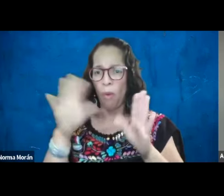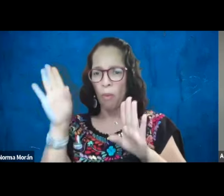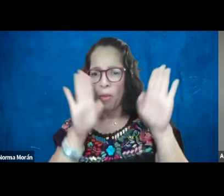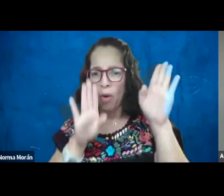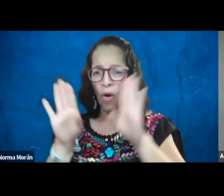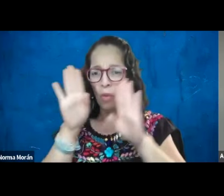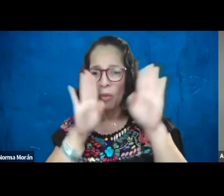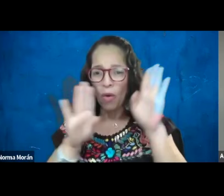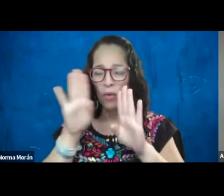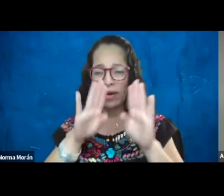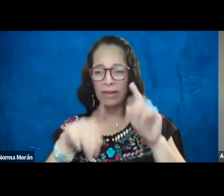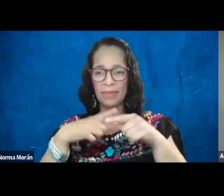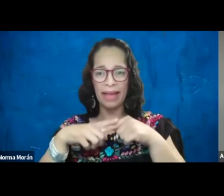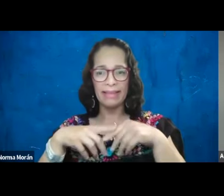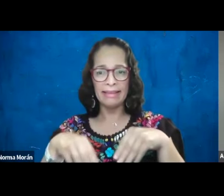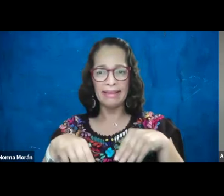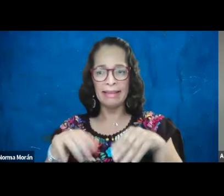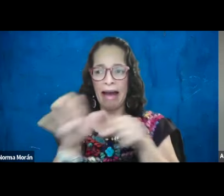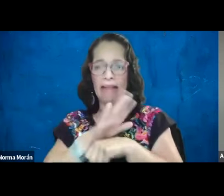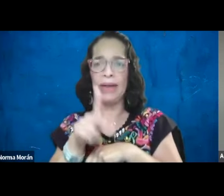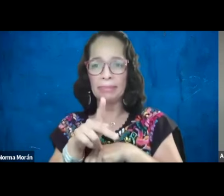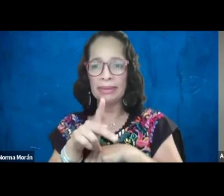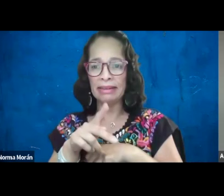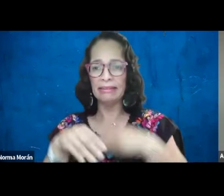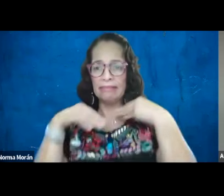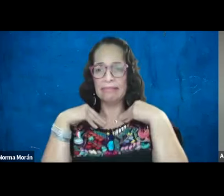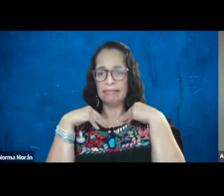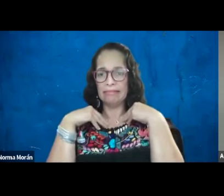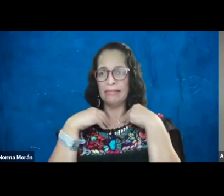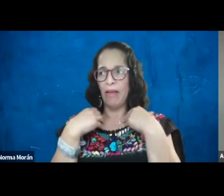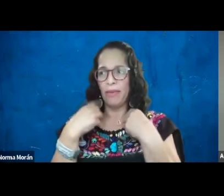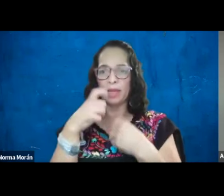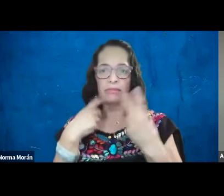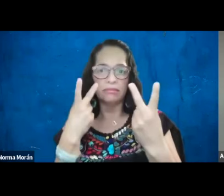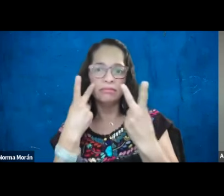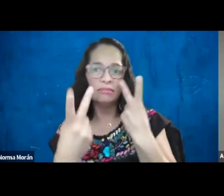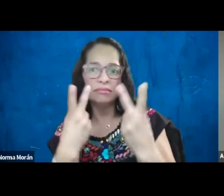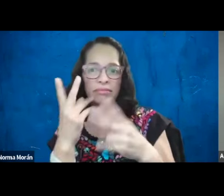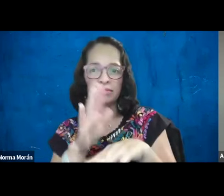With my third child, I was not so worried about